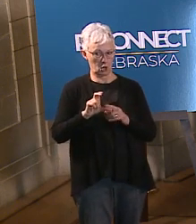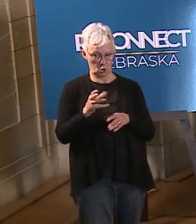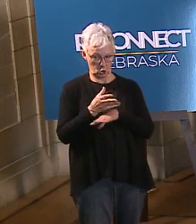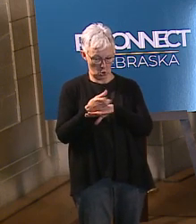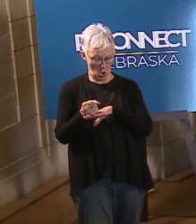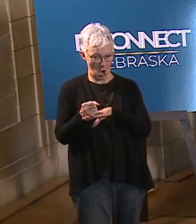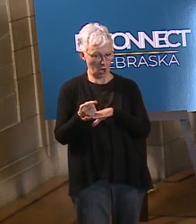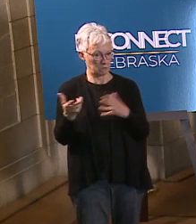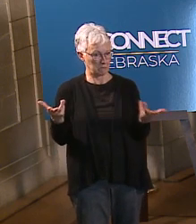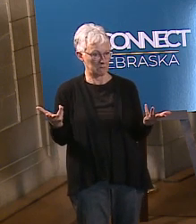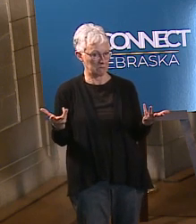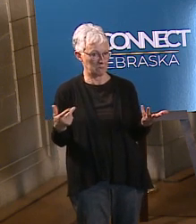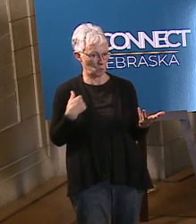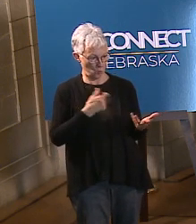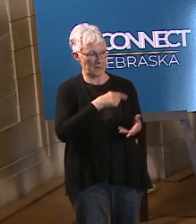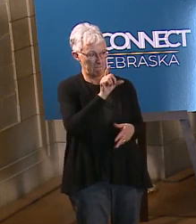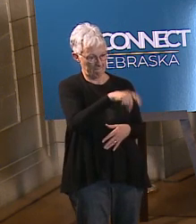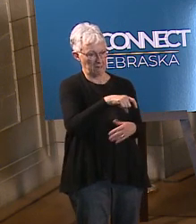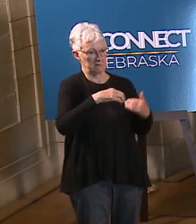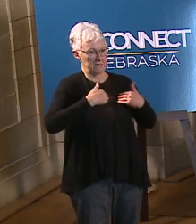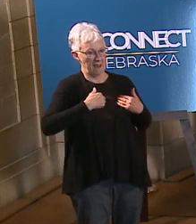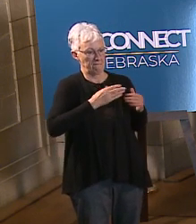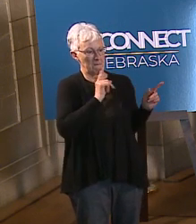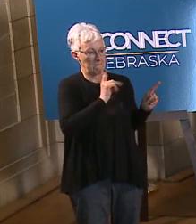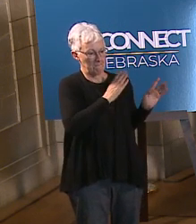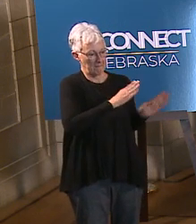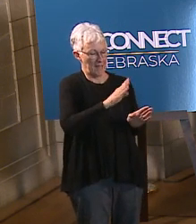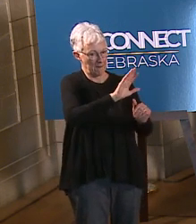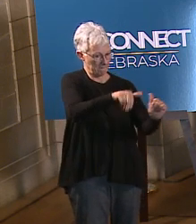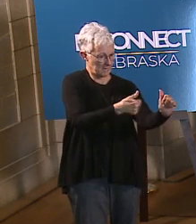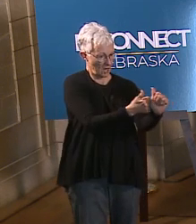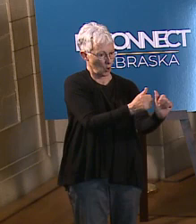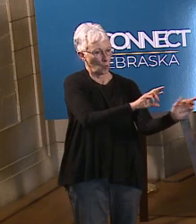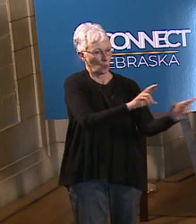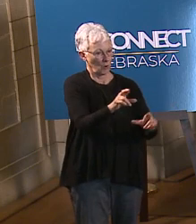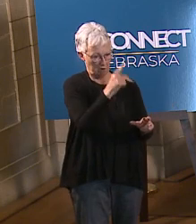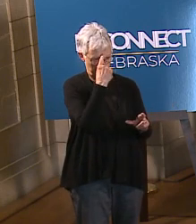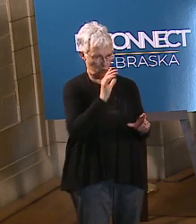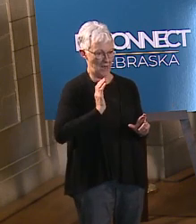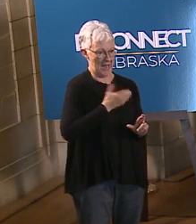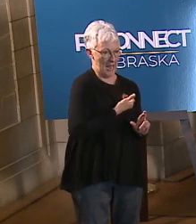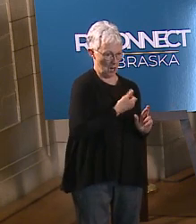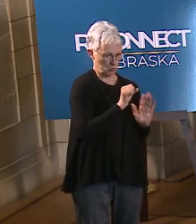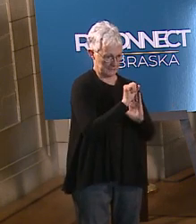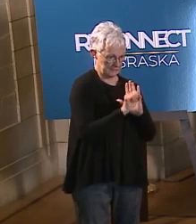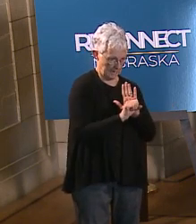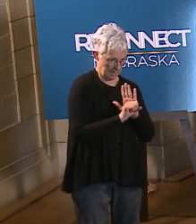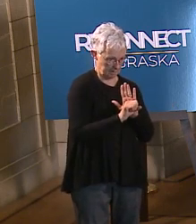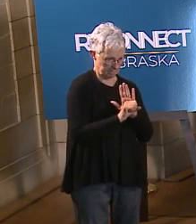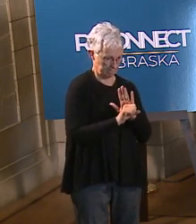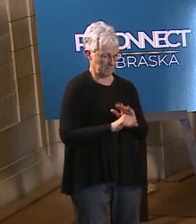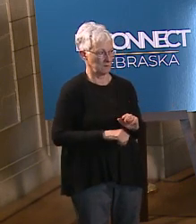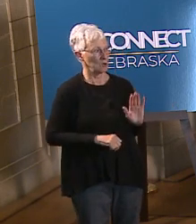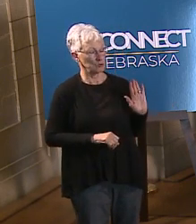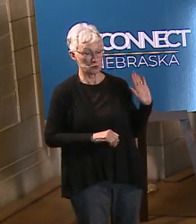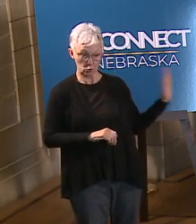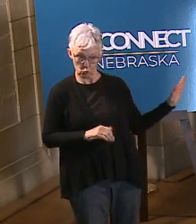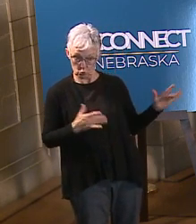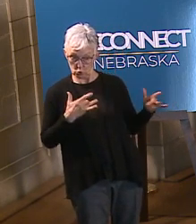TAKING ONE-TIME MONEY, IT'S NOT GOING TO BE ABLE TO HELP US LONG-TERM. SO WE HAVE TO PUT TOGETHER